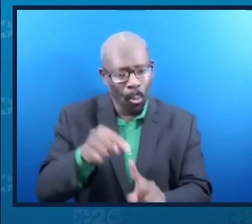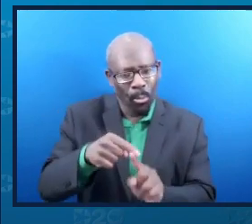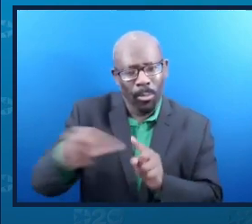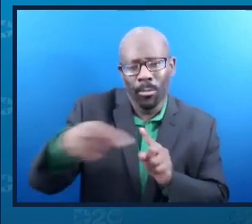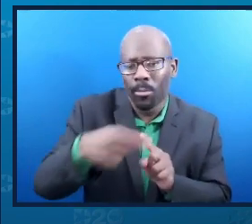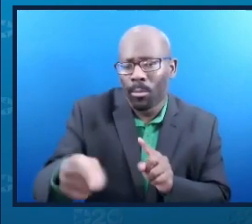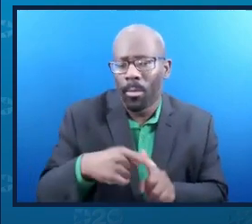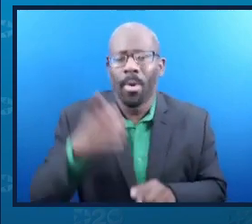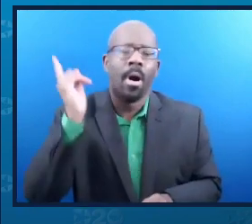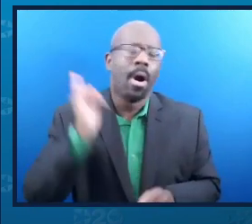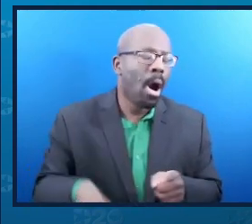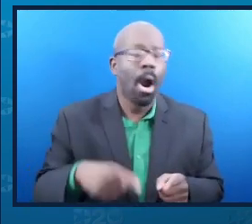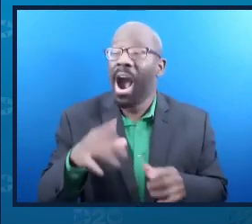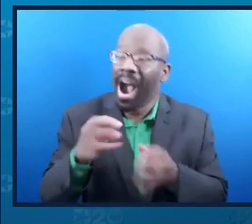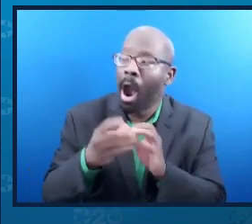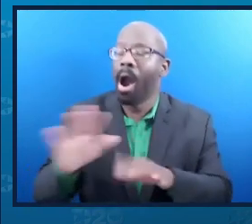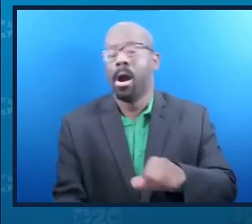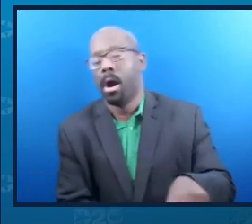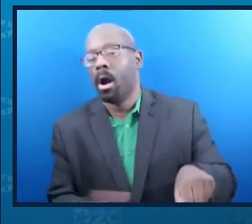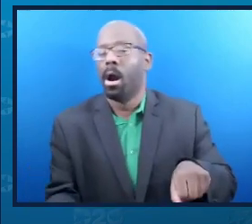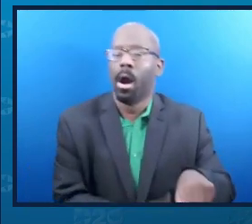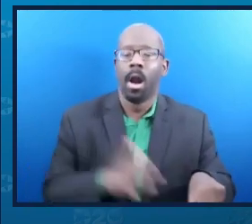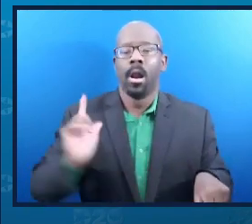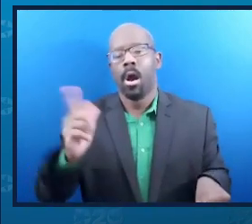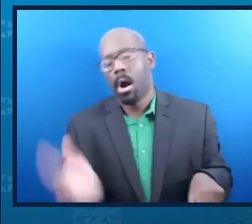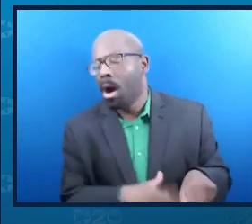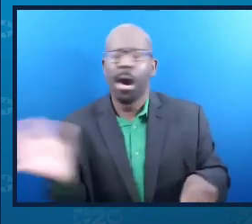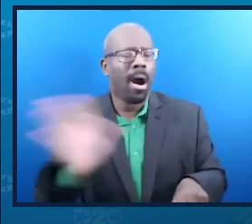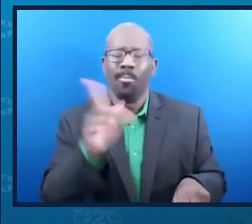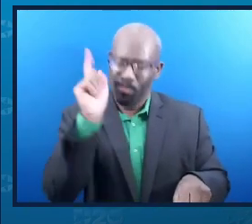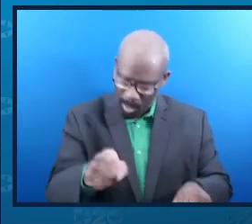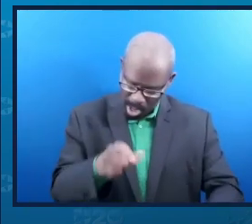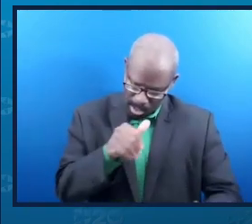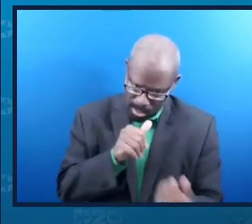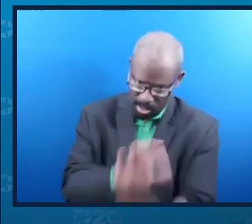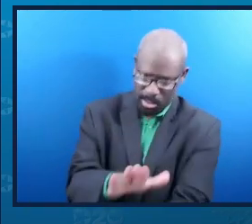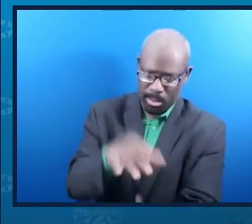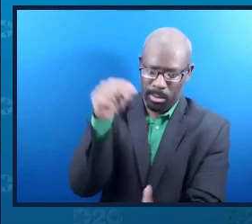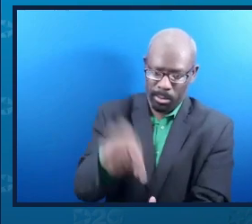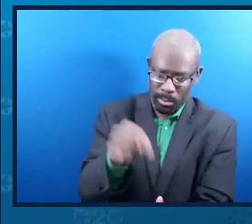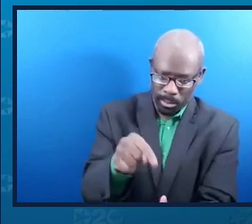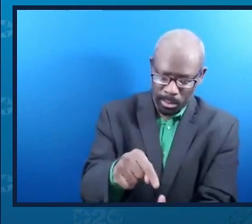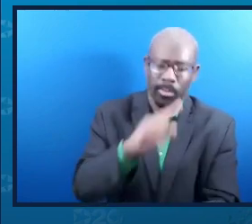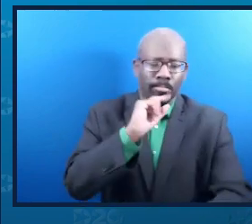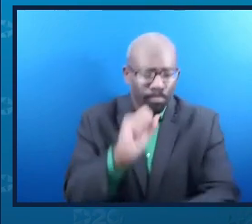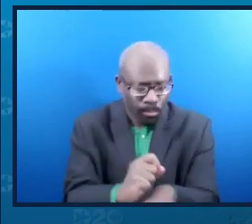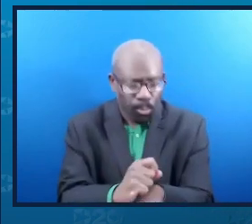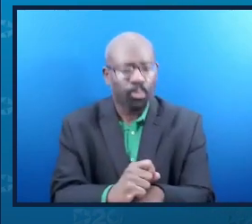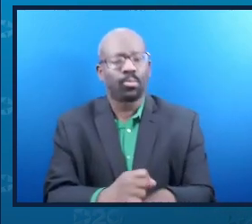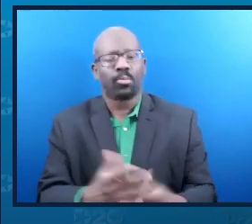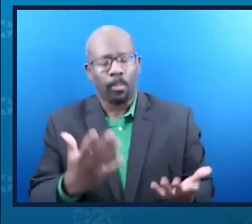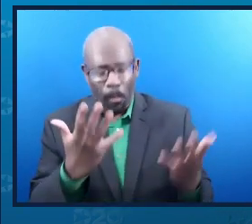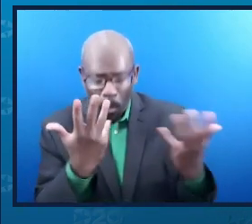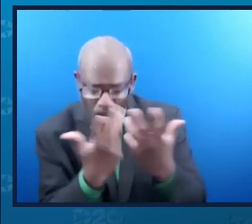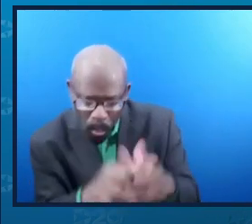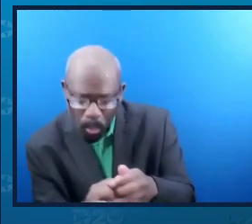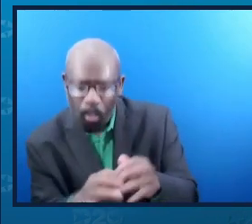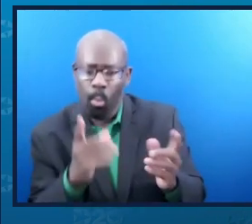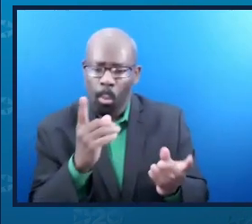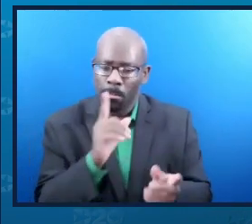INSTEAD OF PART OF THE PROBLEM. WE NEED THEM TO COME NOTE IT SCIENCE, NOT IGNORE IT? WE IMMEDIATE THEM TO PUT REAL